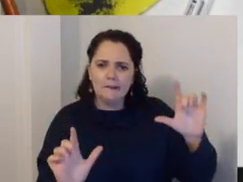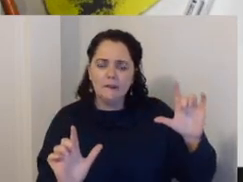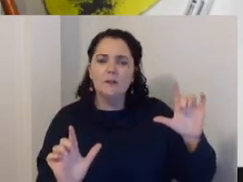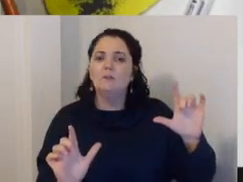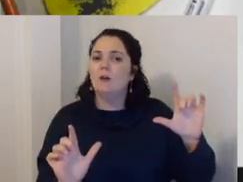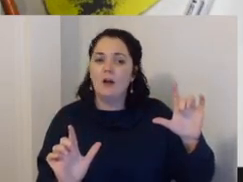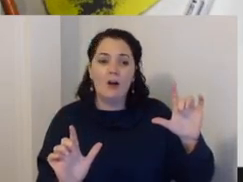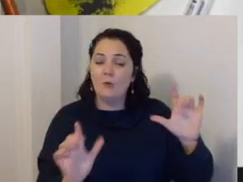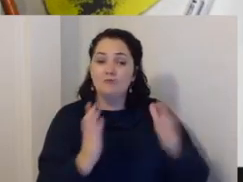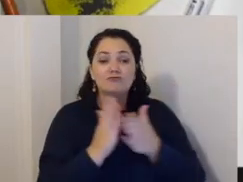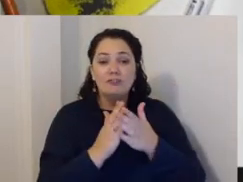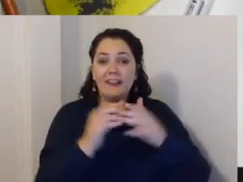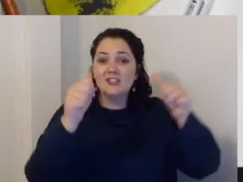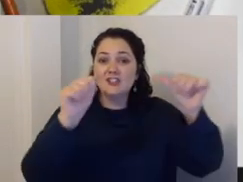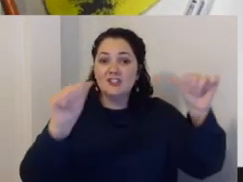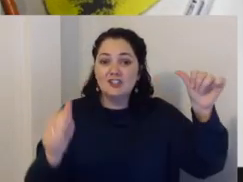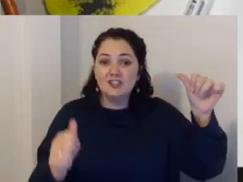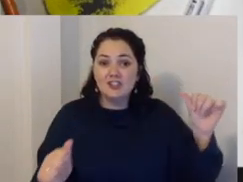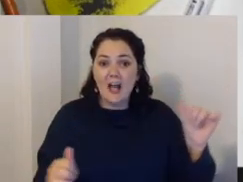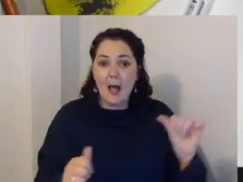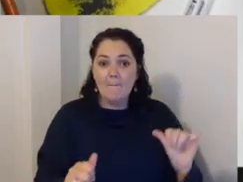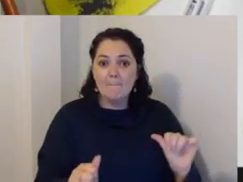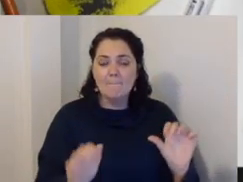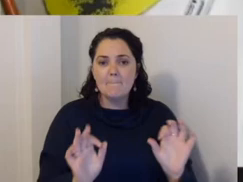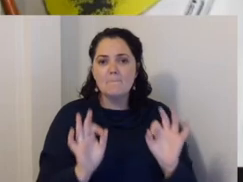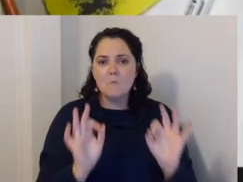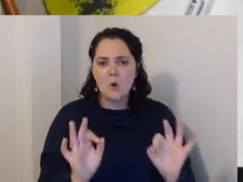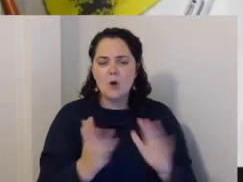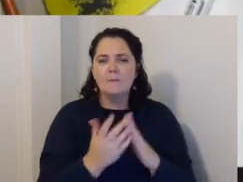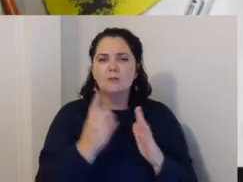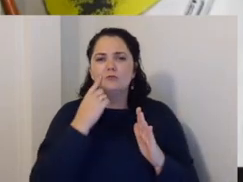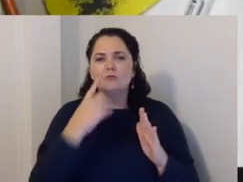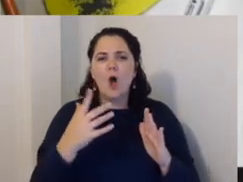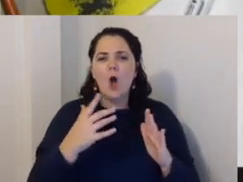of those shadows, that's what's going to give you the form of the pec, the form of the rib cage, the